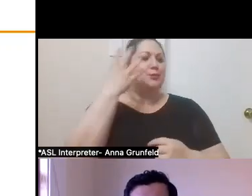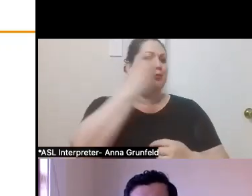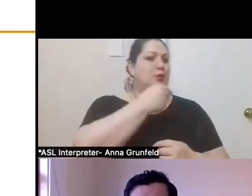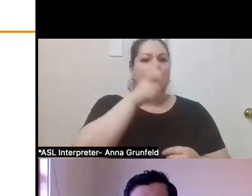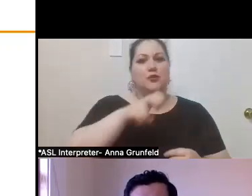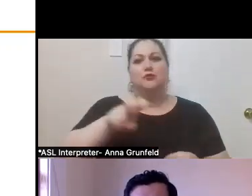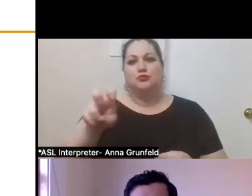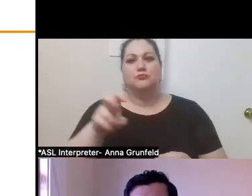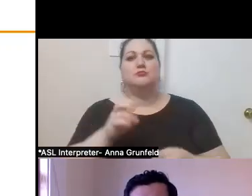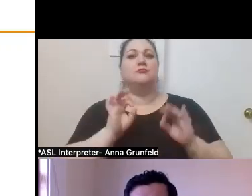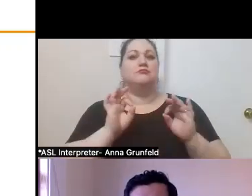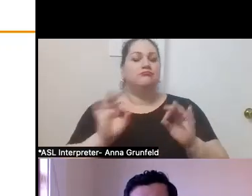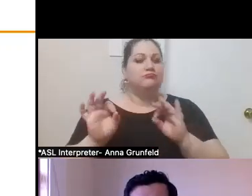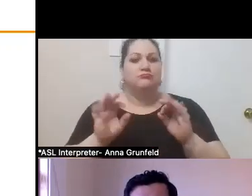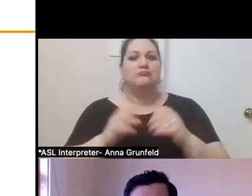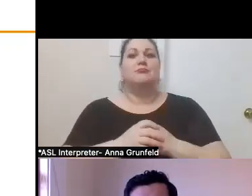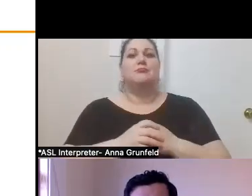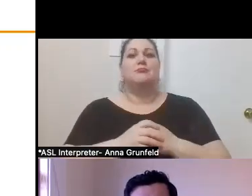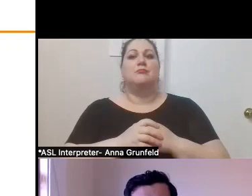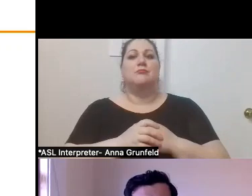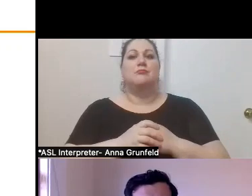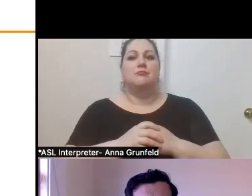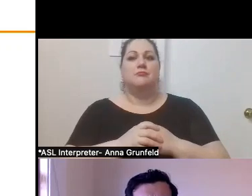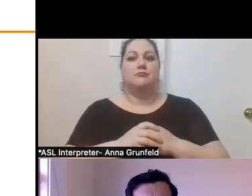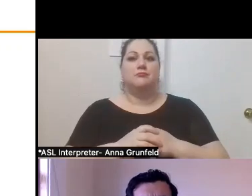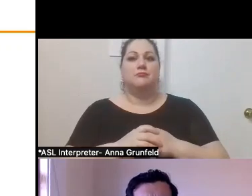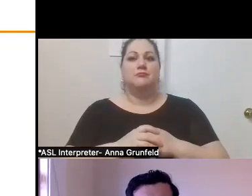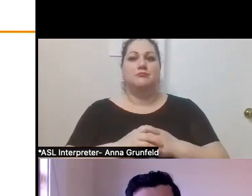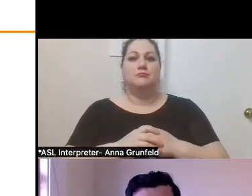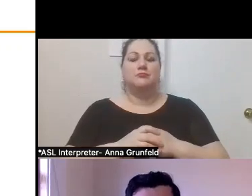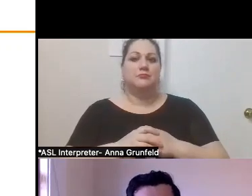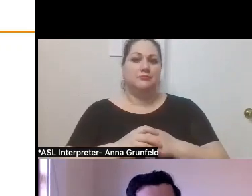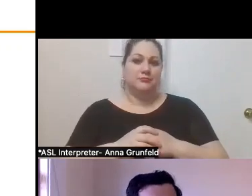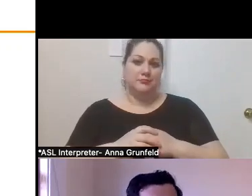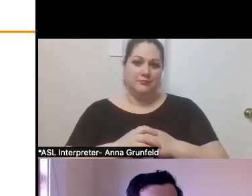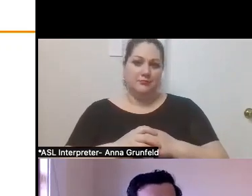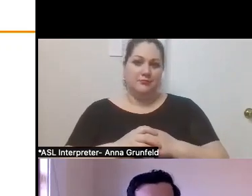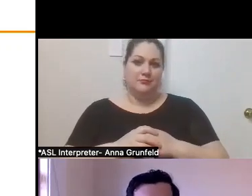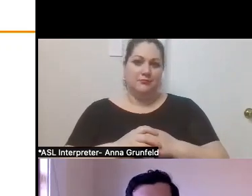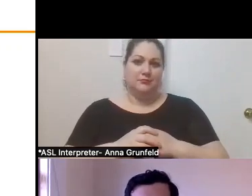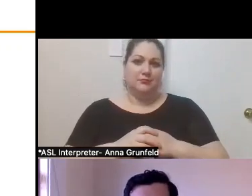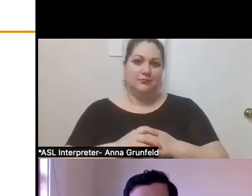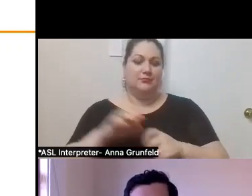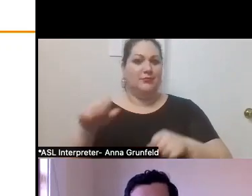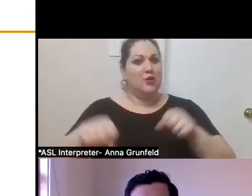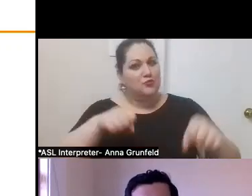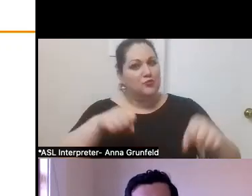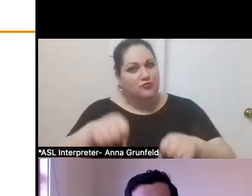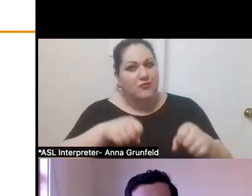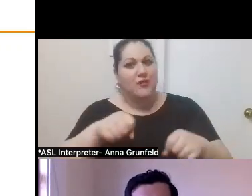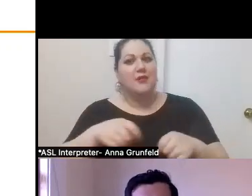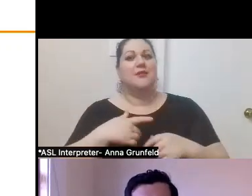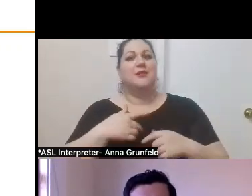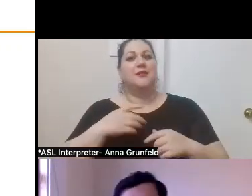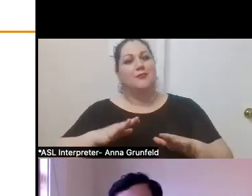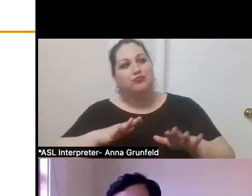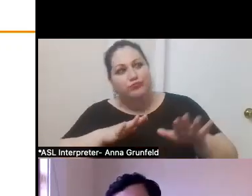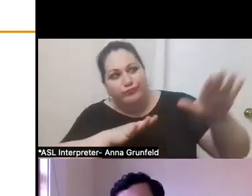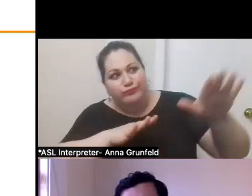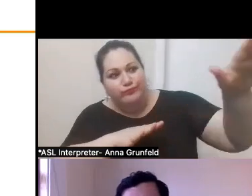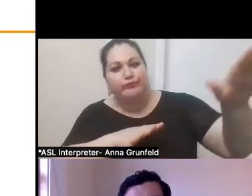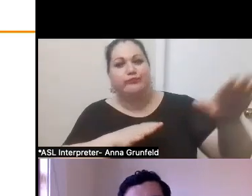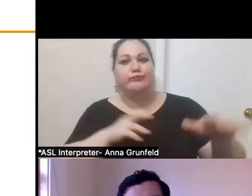We were riding some really great climbs and descents and into the Rocky Mountain National Park